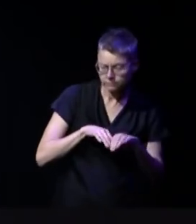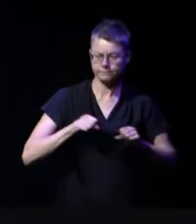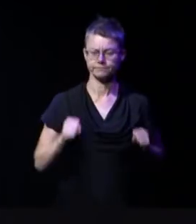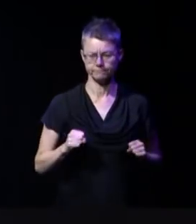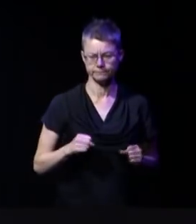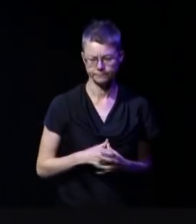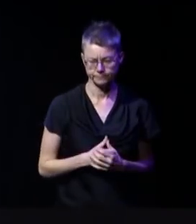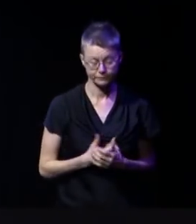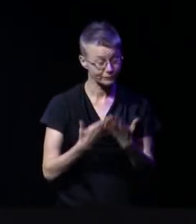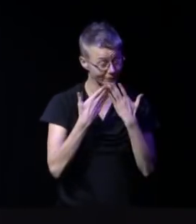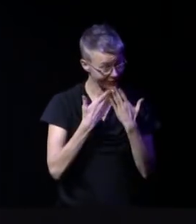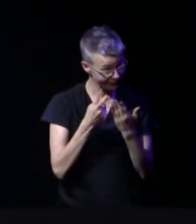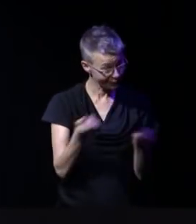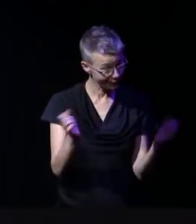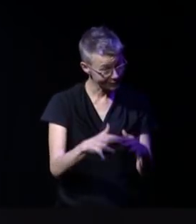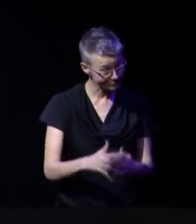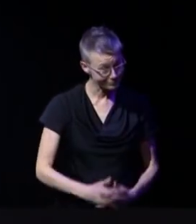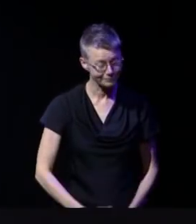So thank you so much for coming.